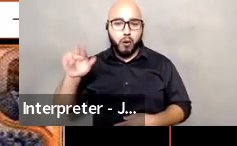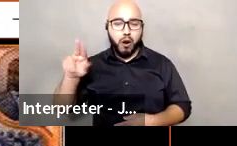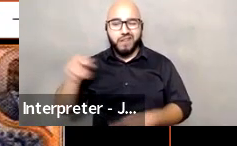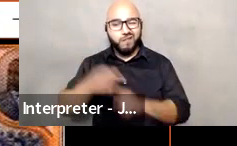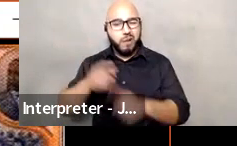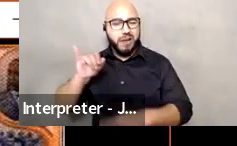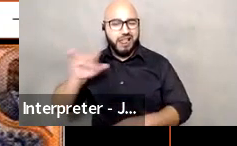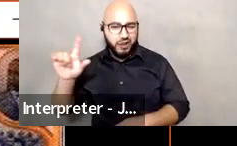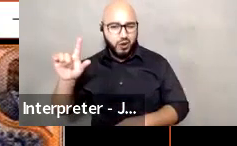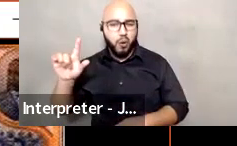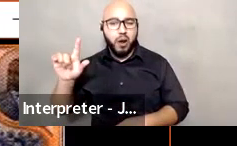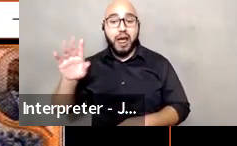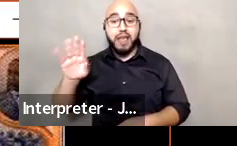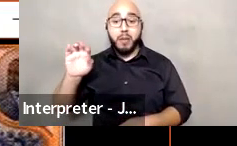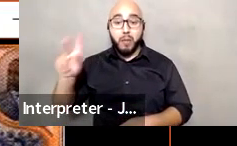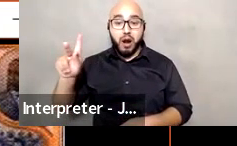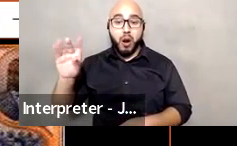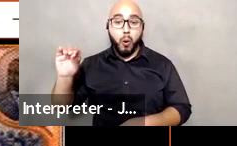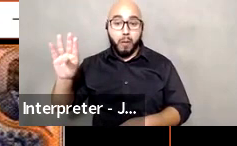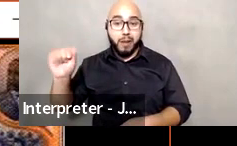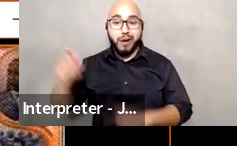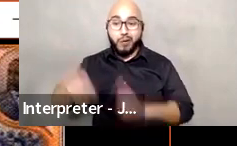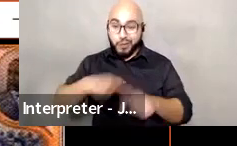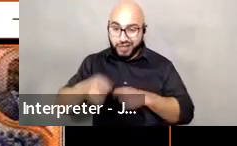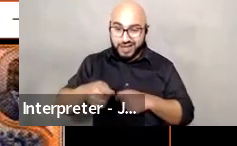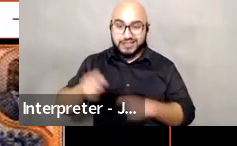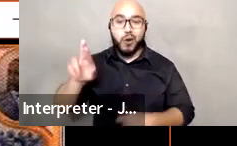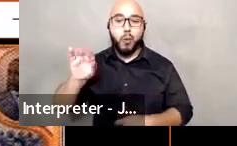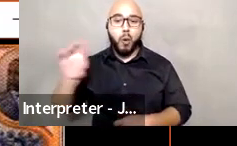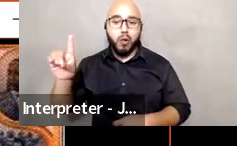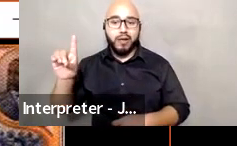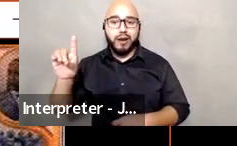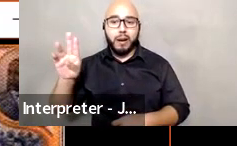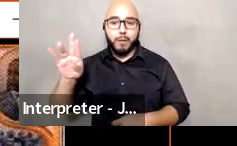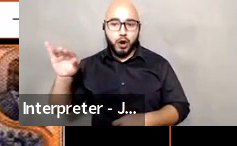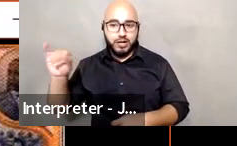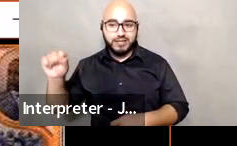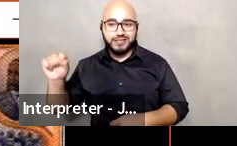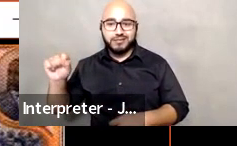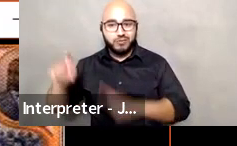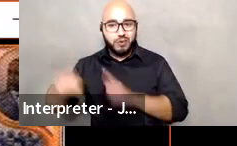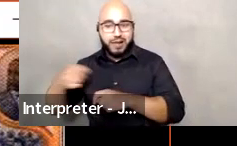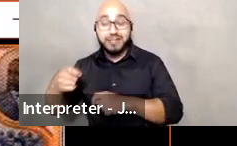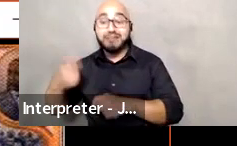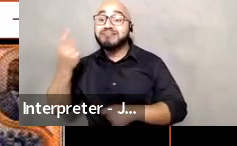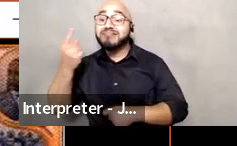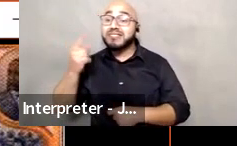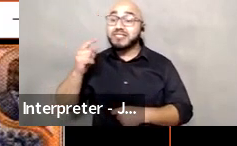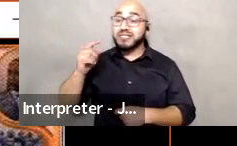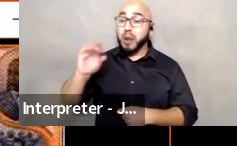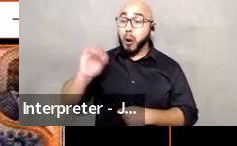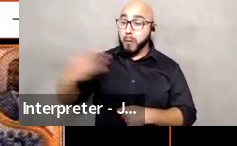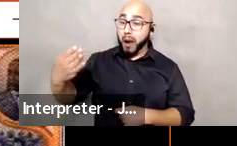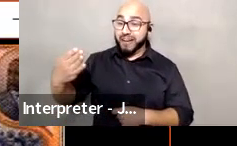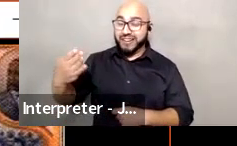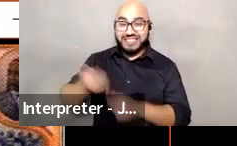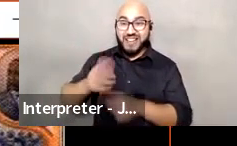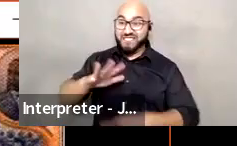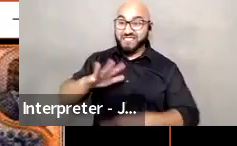And Roland Burris replaced. Him when he. Became president. So Barack Obama. Was the. fifth. African-American senator in all.